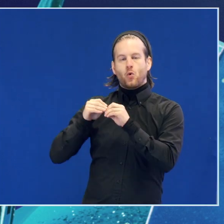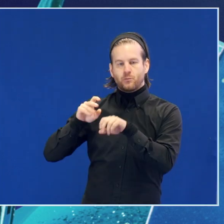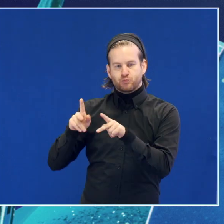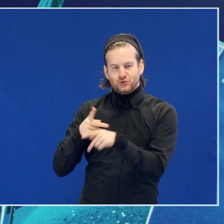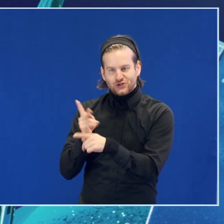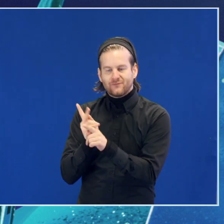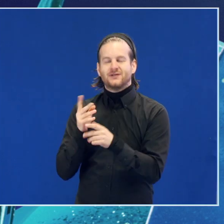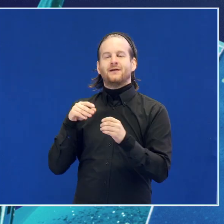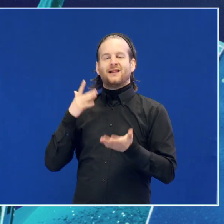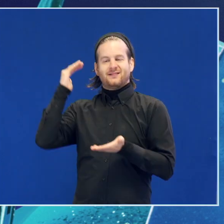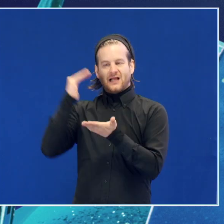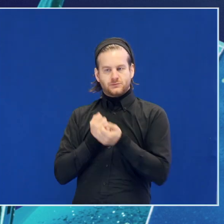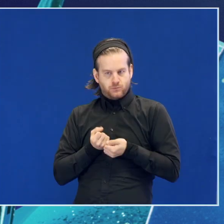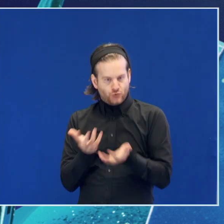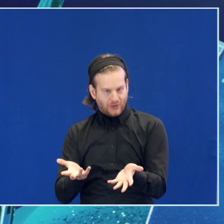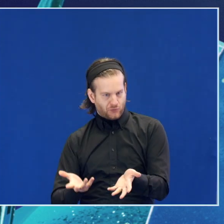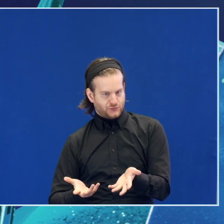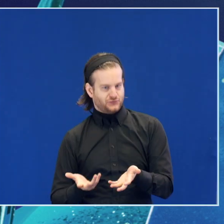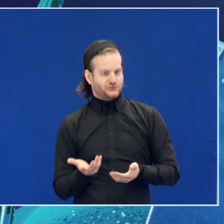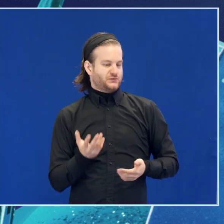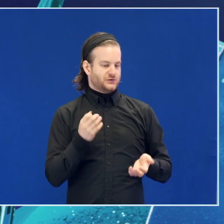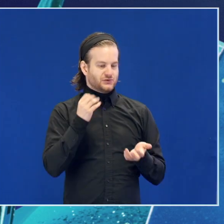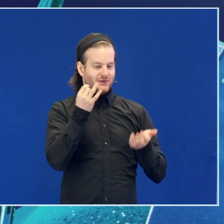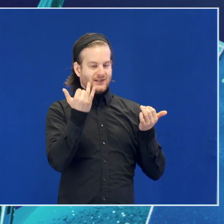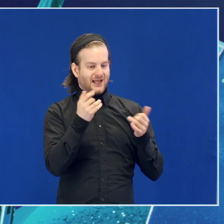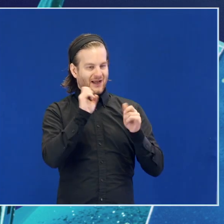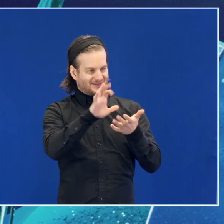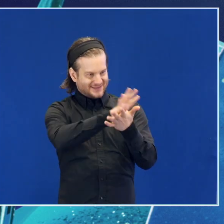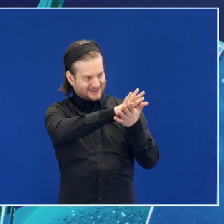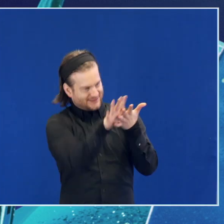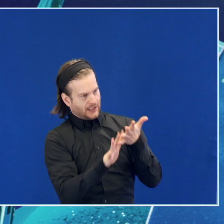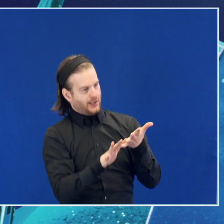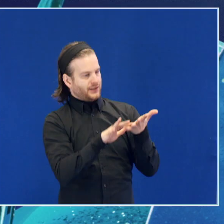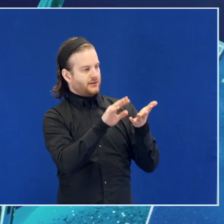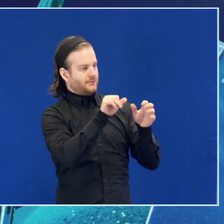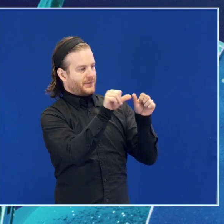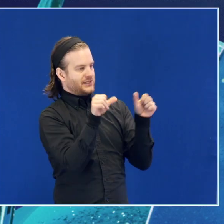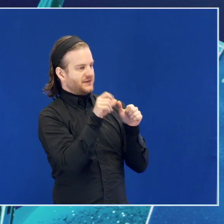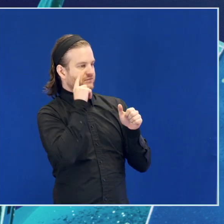for a neuroinclusive workplace is about this spatial zoning.